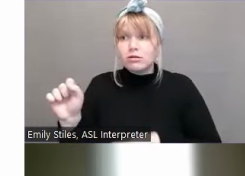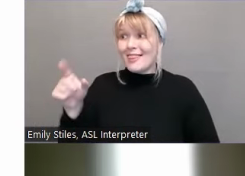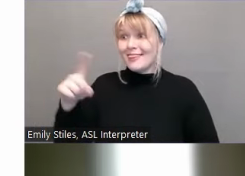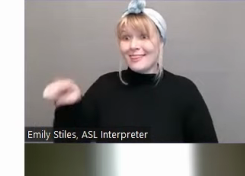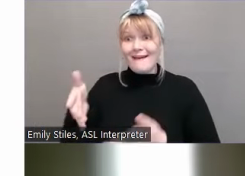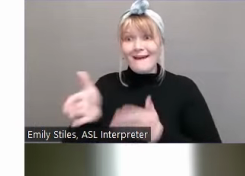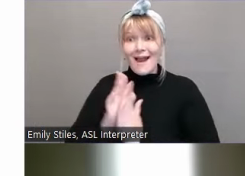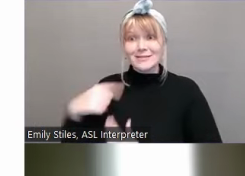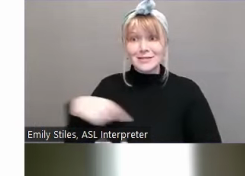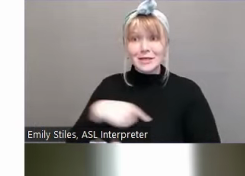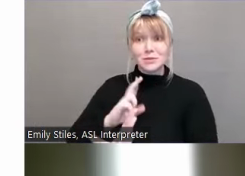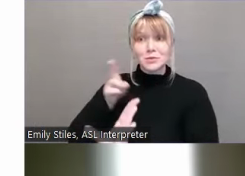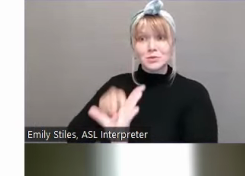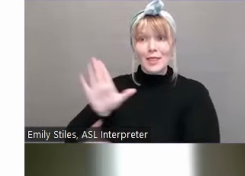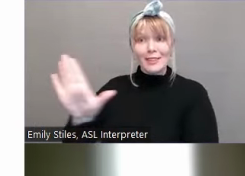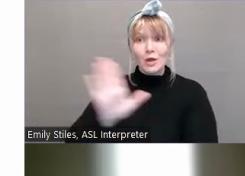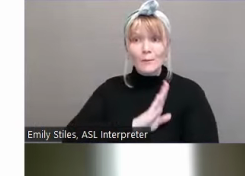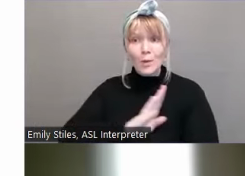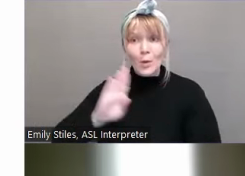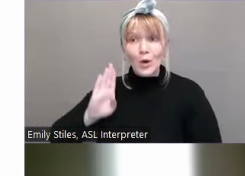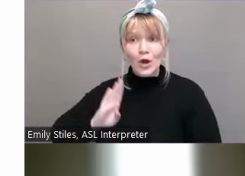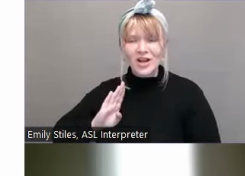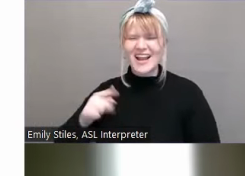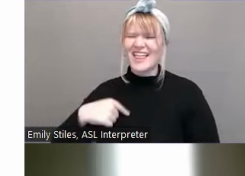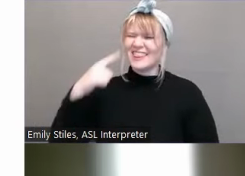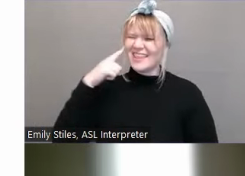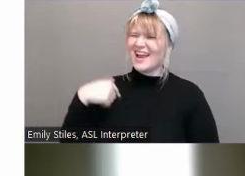I did in 2018 or ‘19.